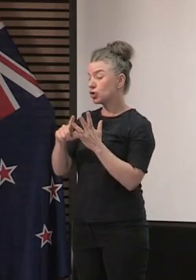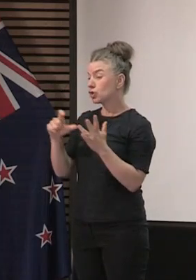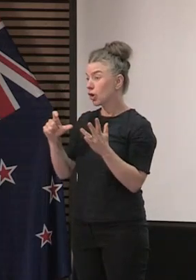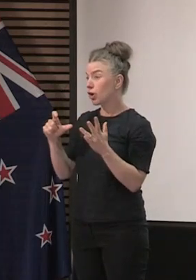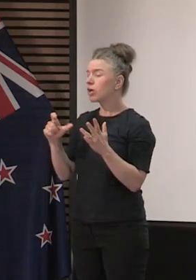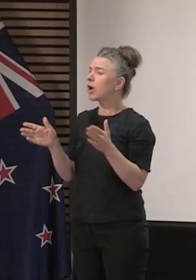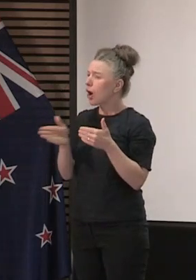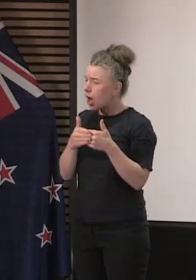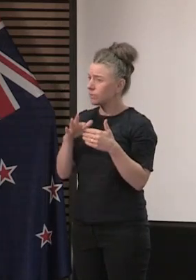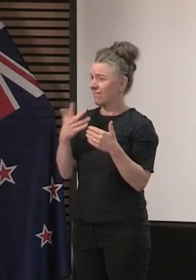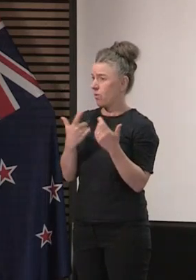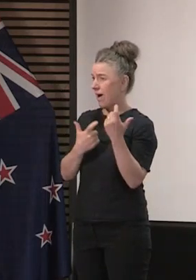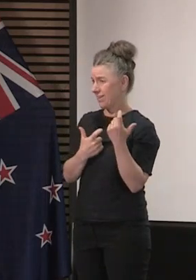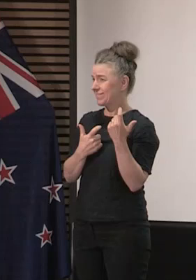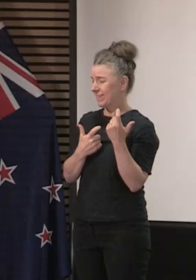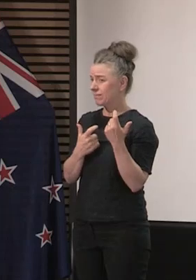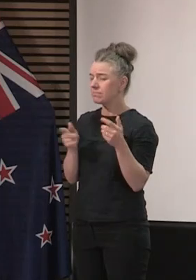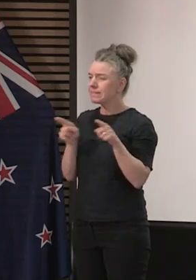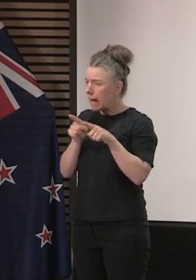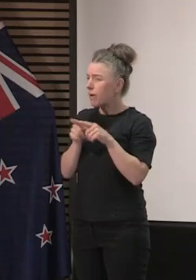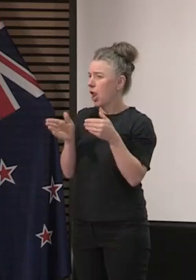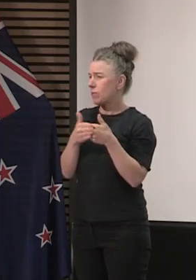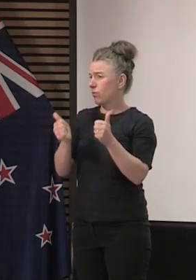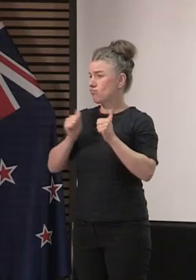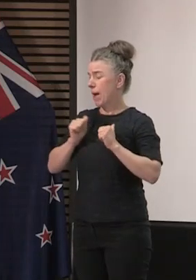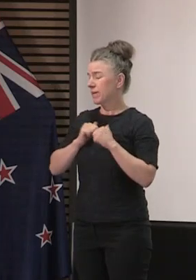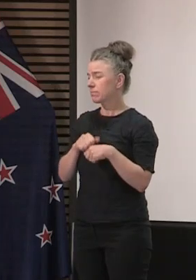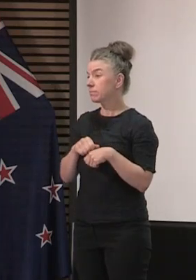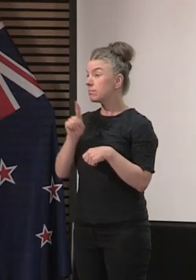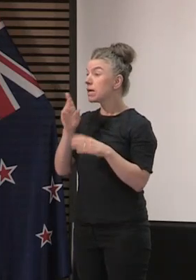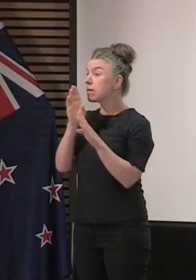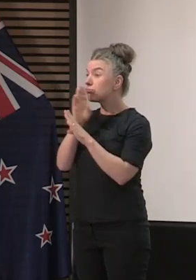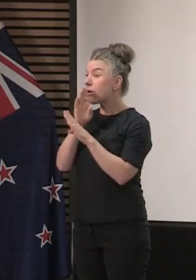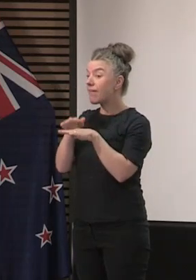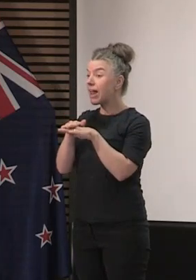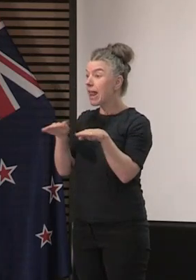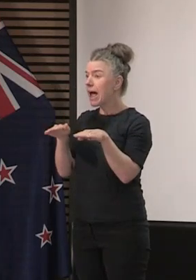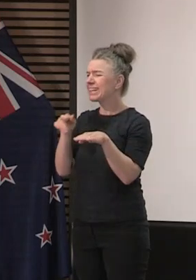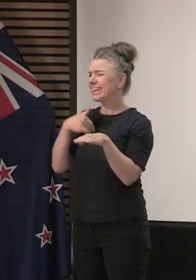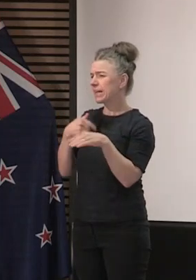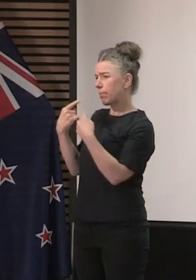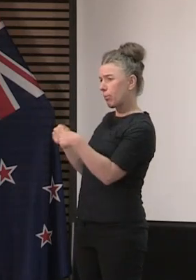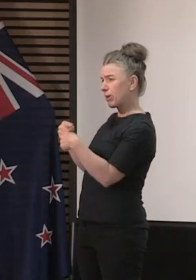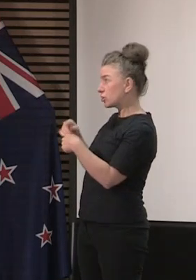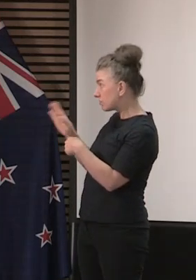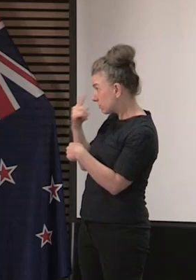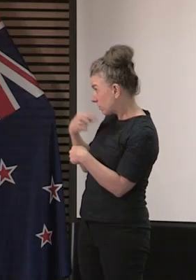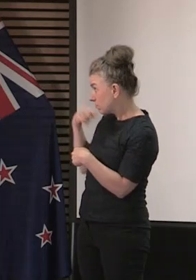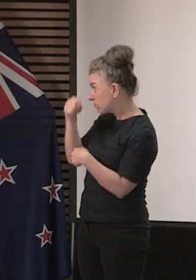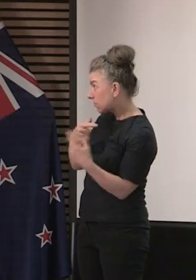hunting. Docklands is closed for tramping and other activities and also for